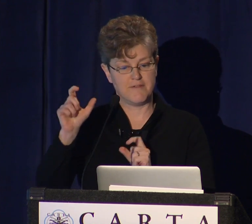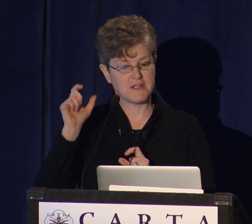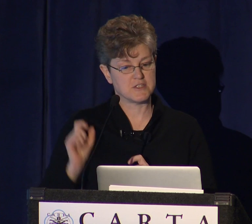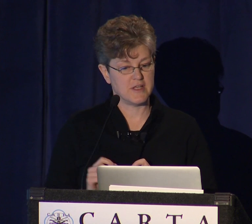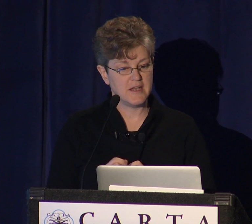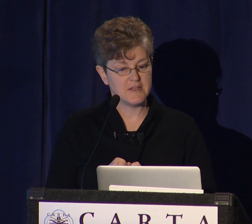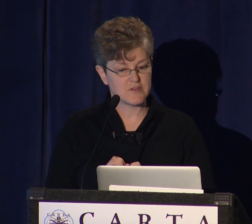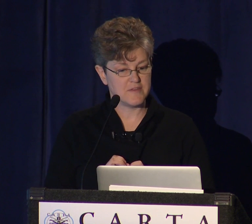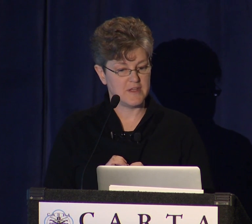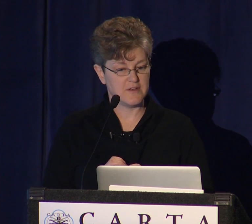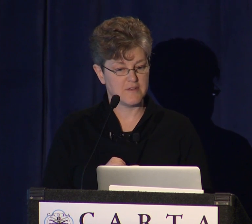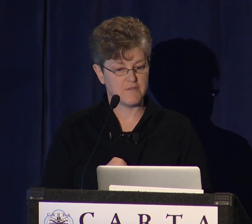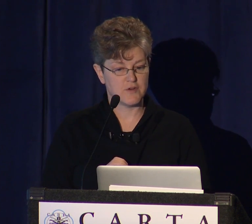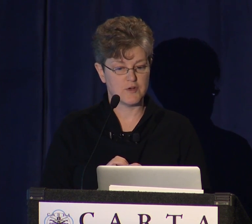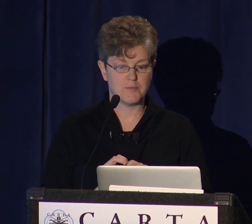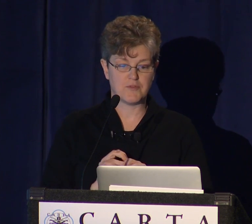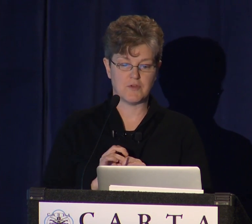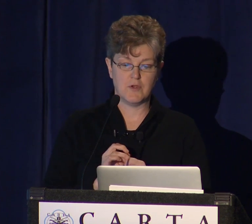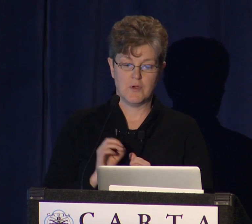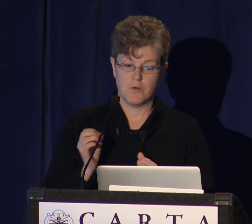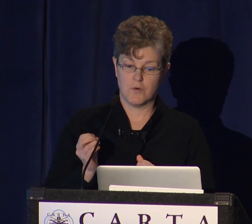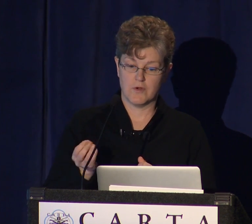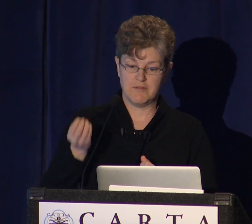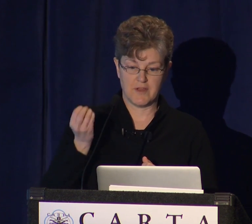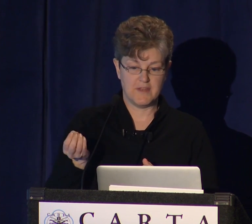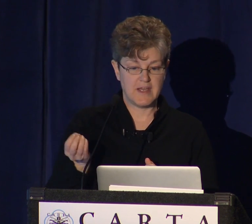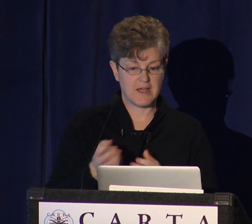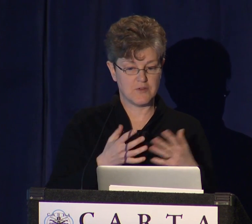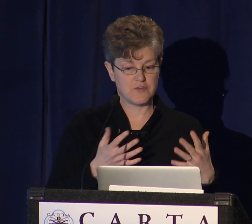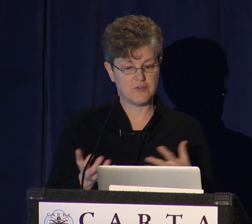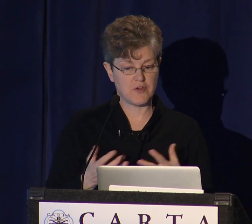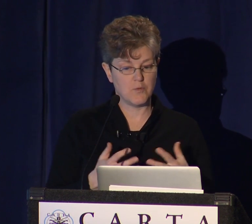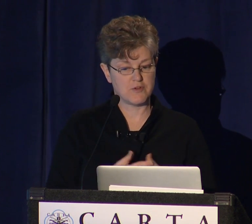inflectional endings on the end of the verbs or even on the nouns to show which